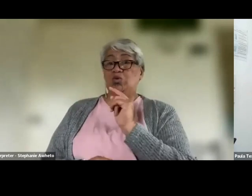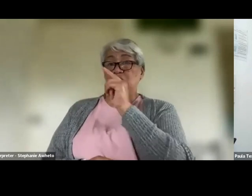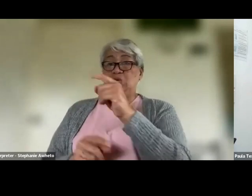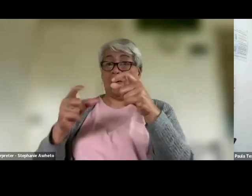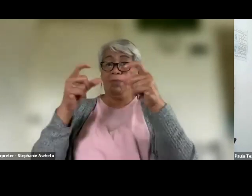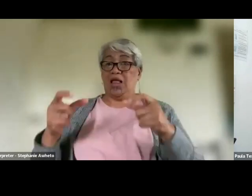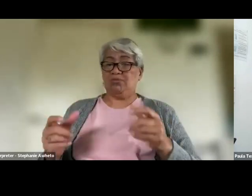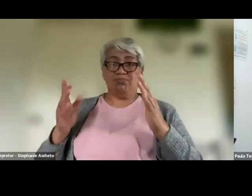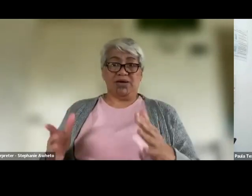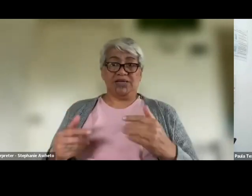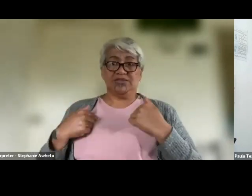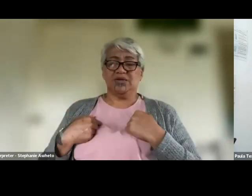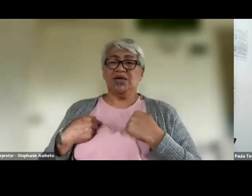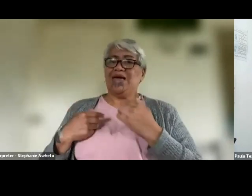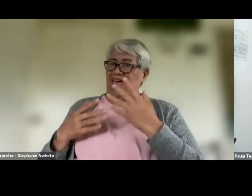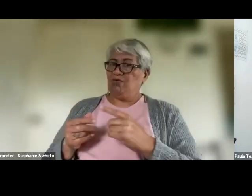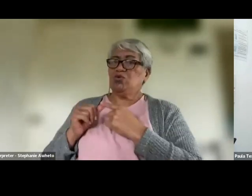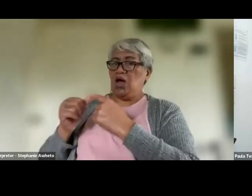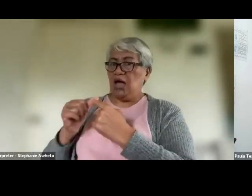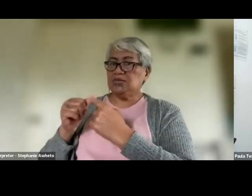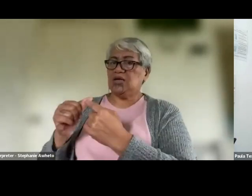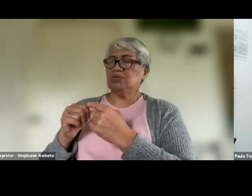and front up and answer how we’ve performed.